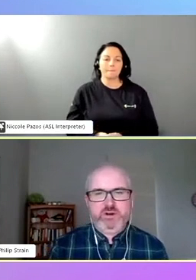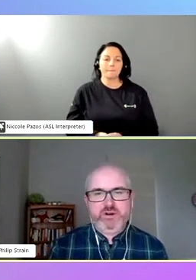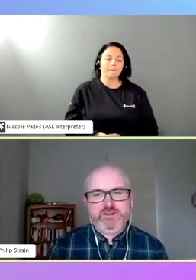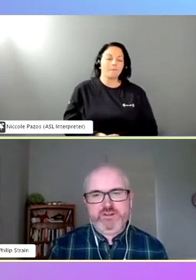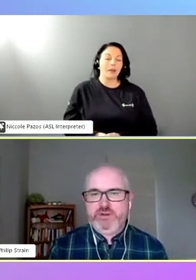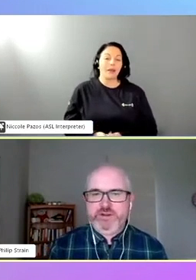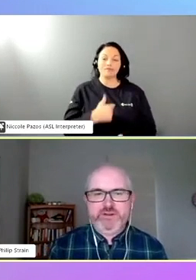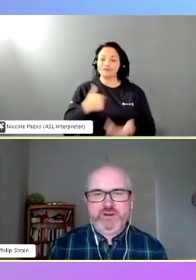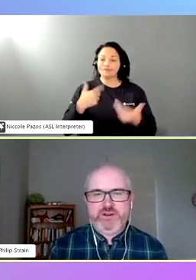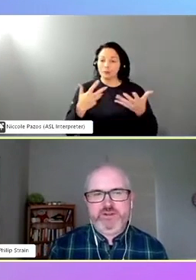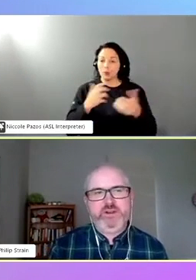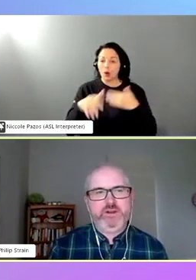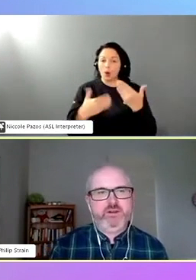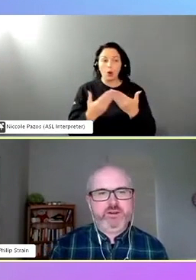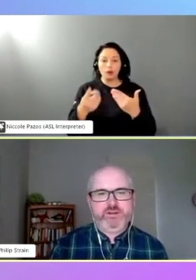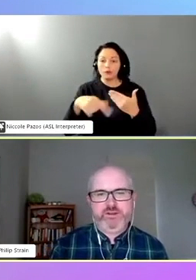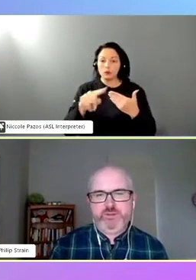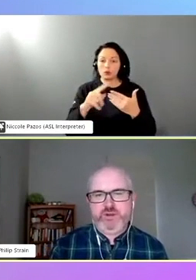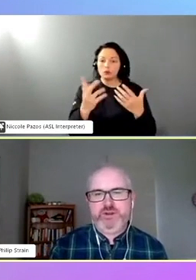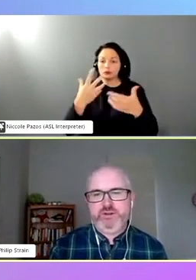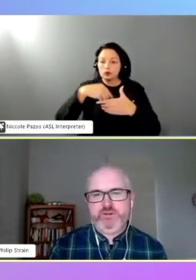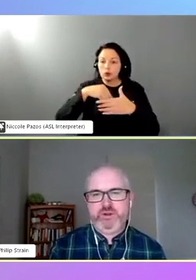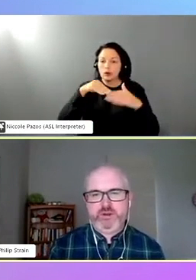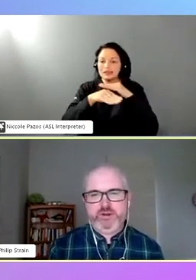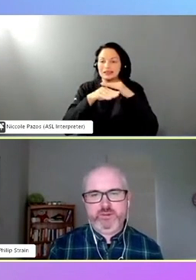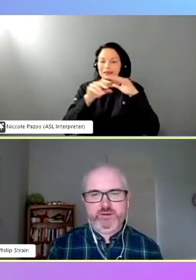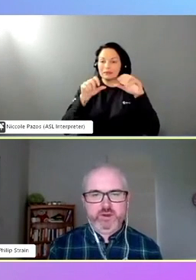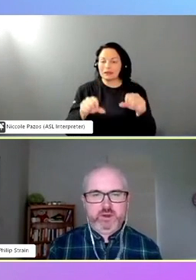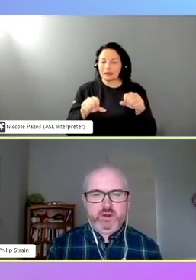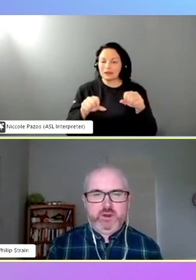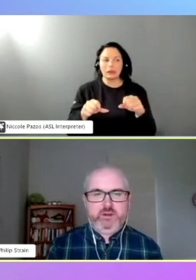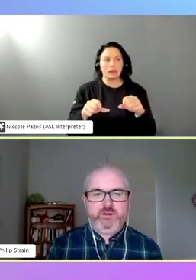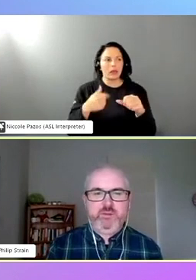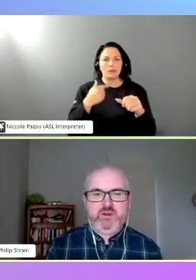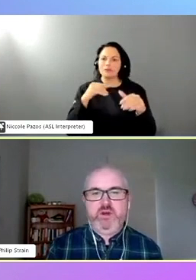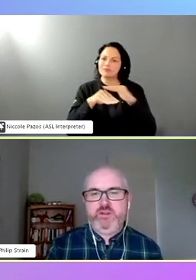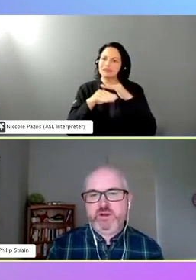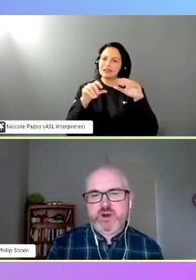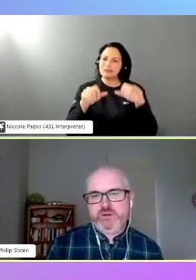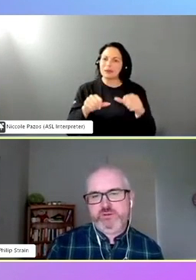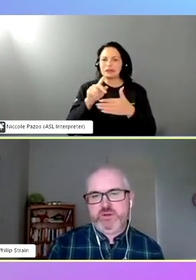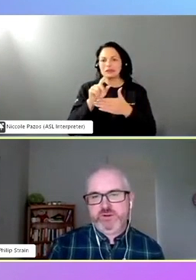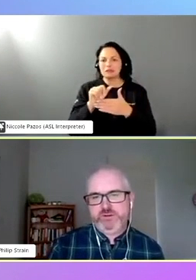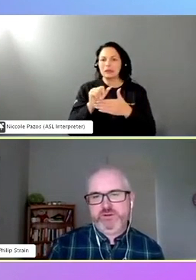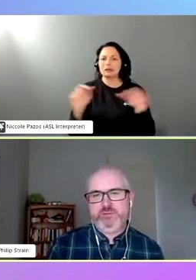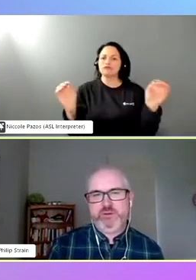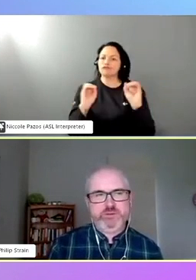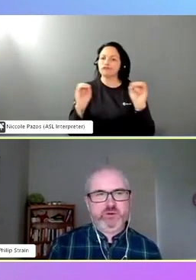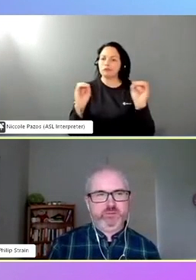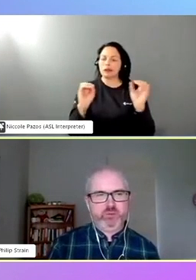relevant information for the objects that are navigated by them, so the objects that are selected by the user.